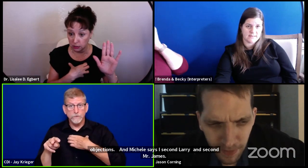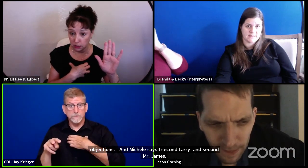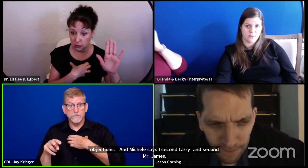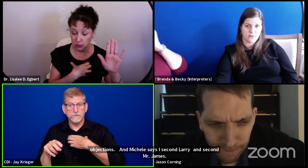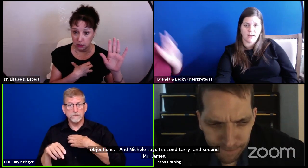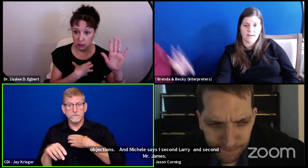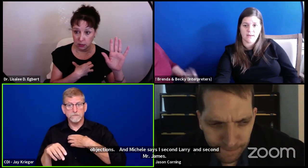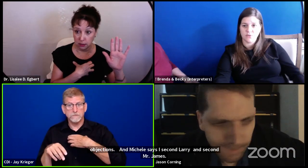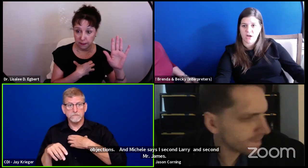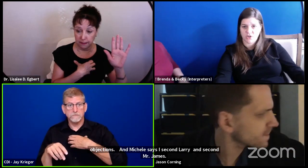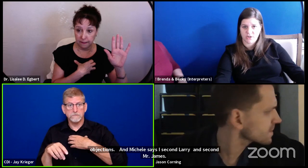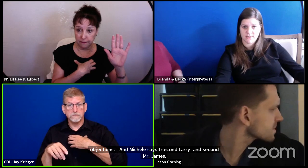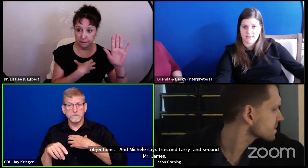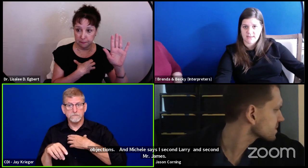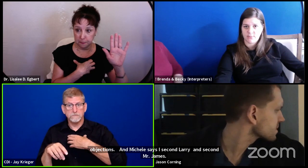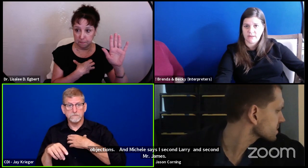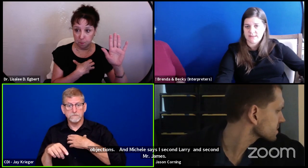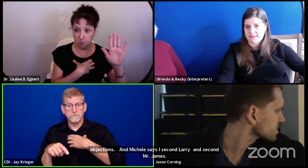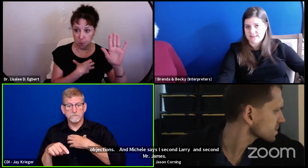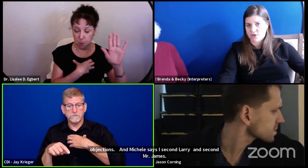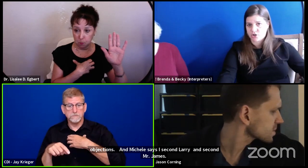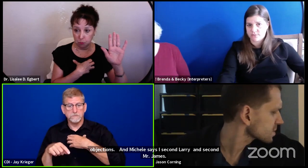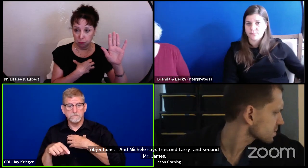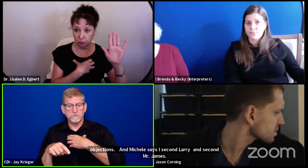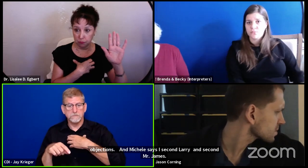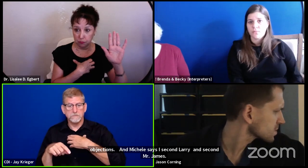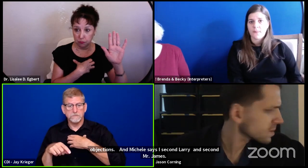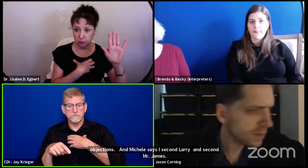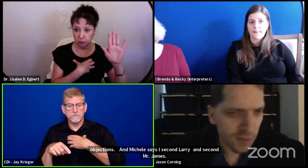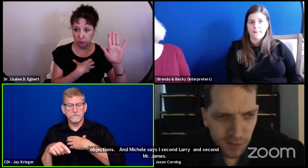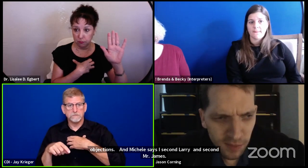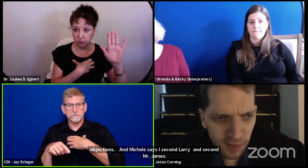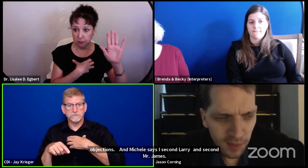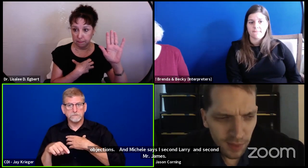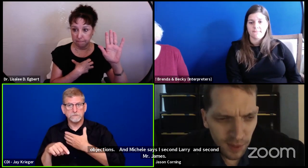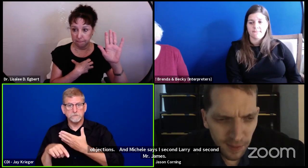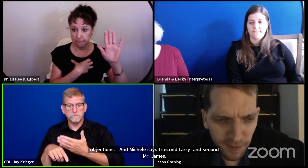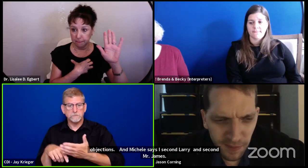Are there any objections to tabling this discussion?